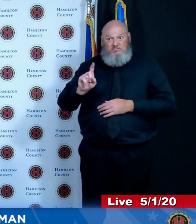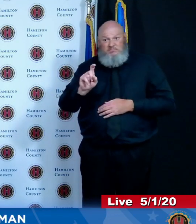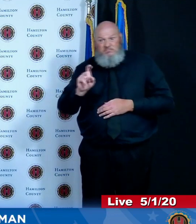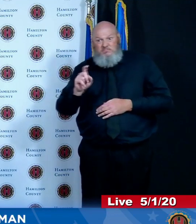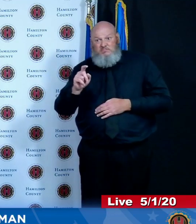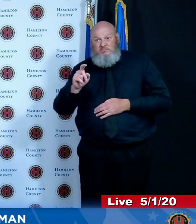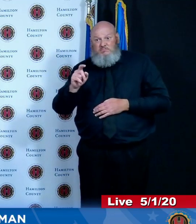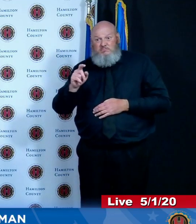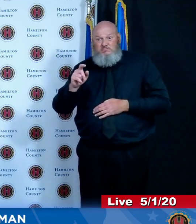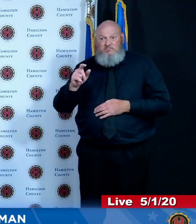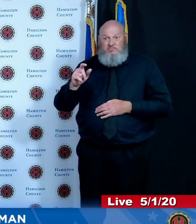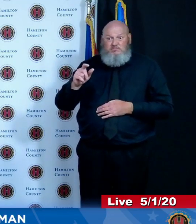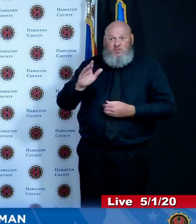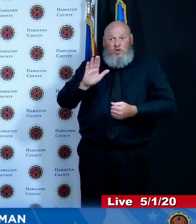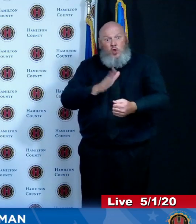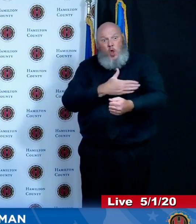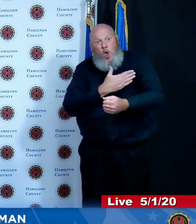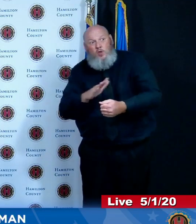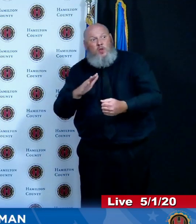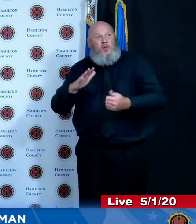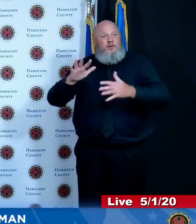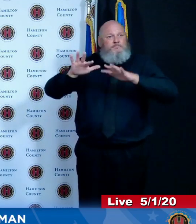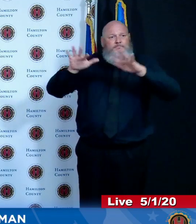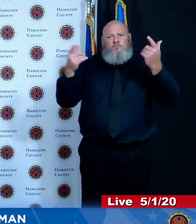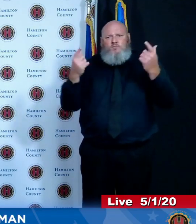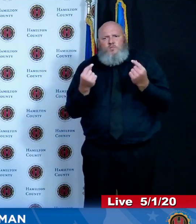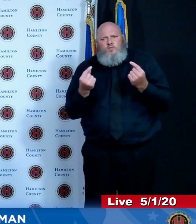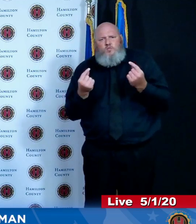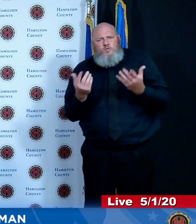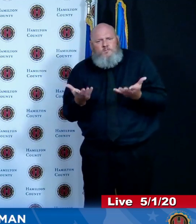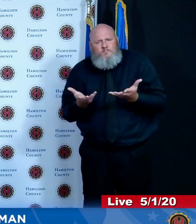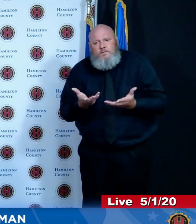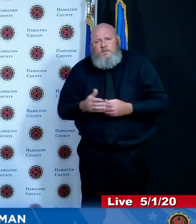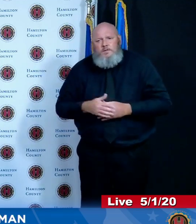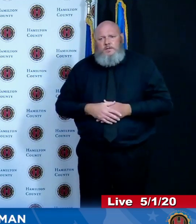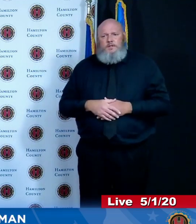when or should people plan on there not being any of those type events this